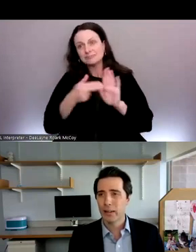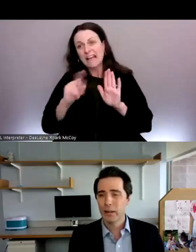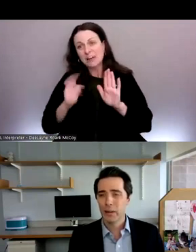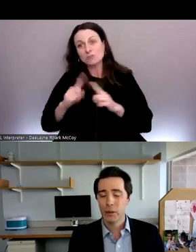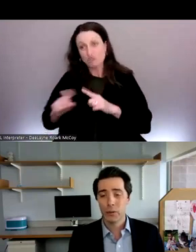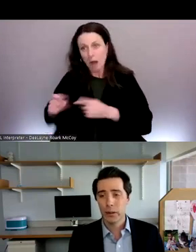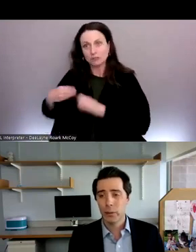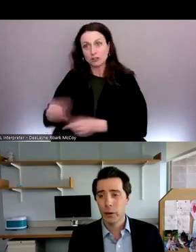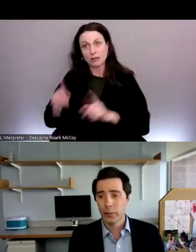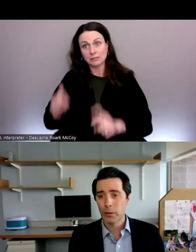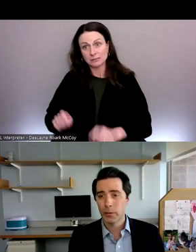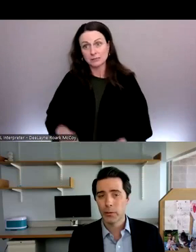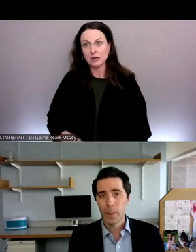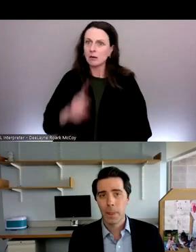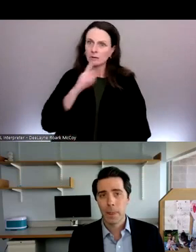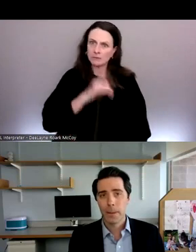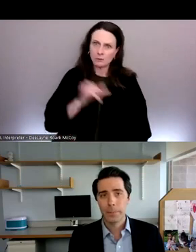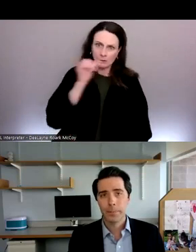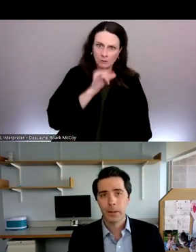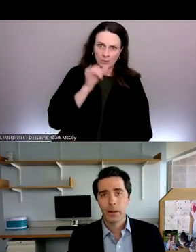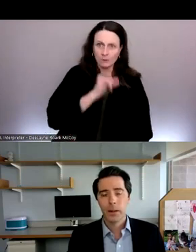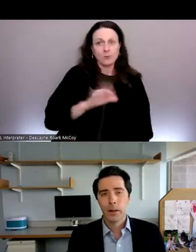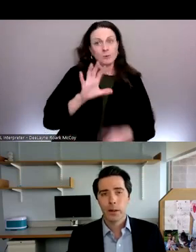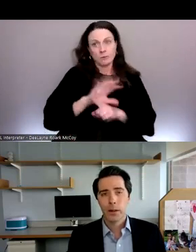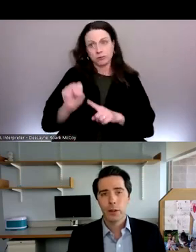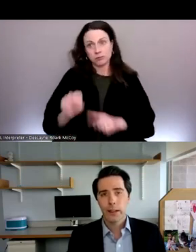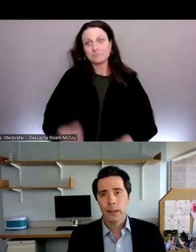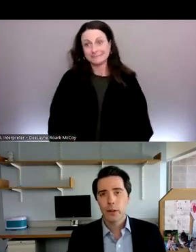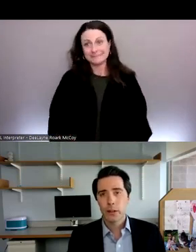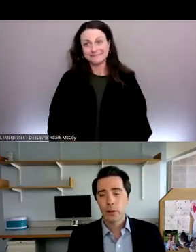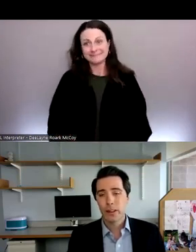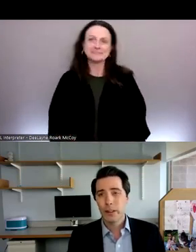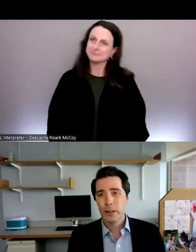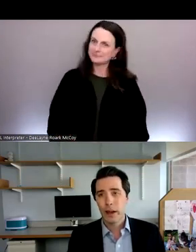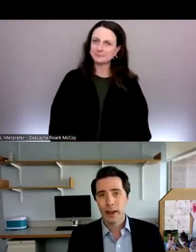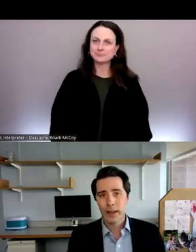which is really remarkable